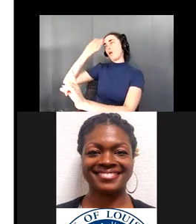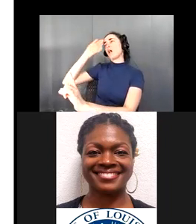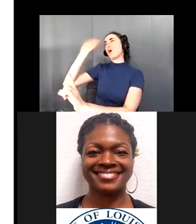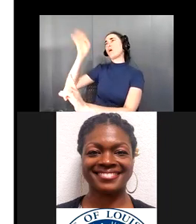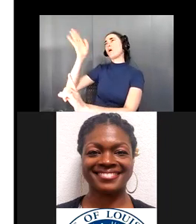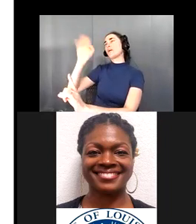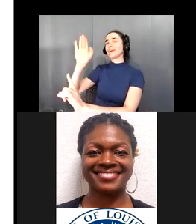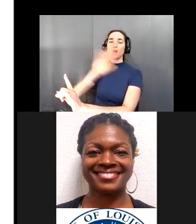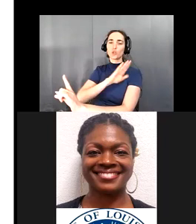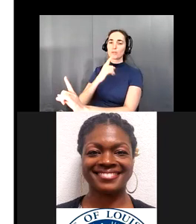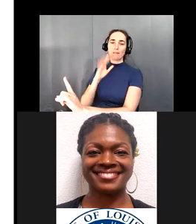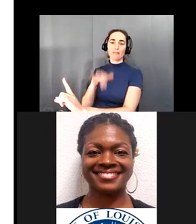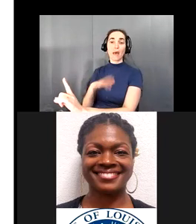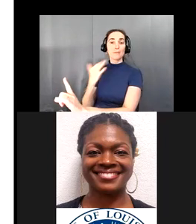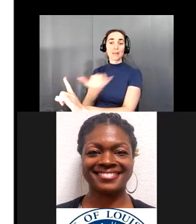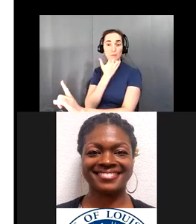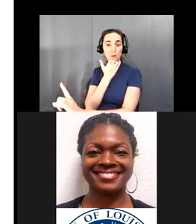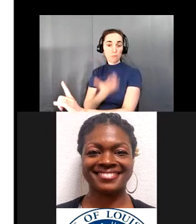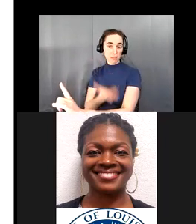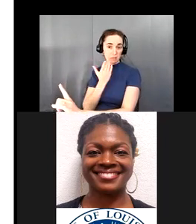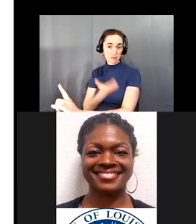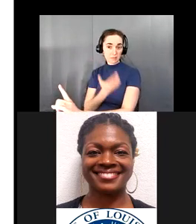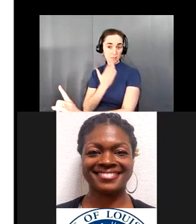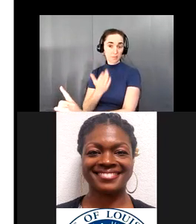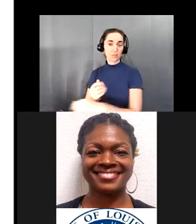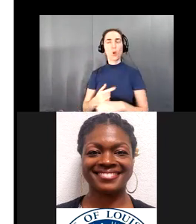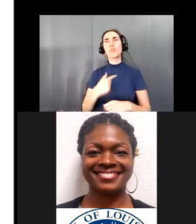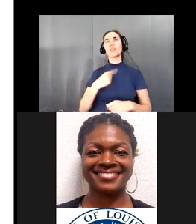there because that might not be the case, um, you know don't think you'll always know,